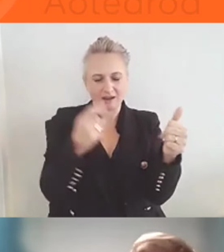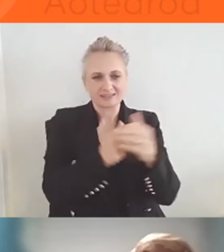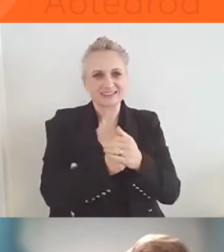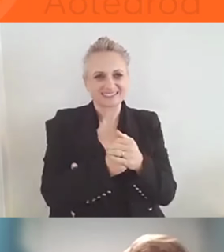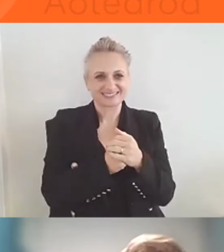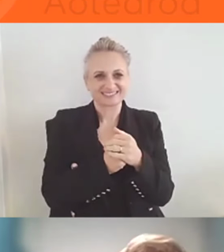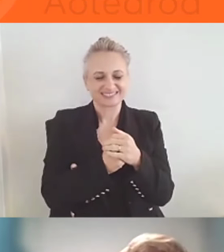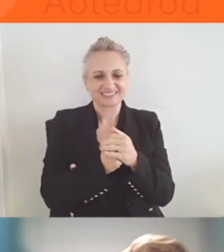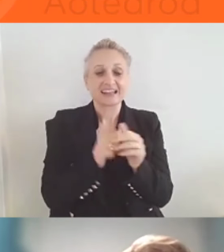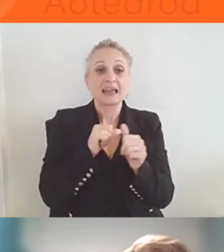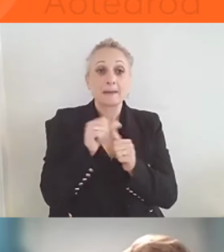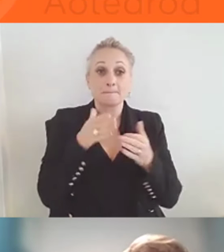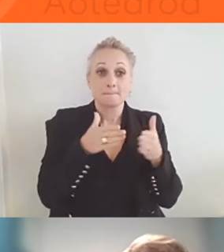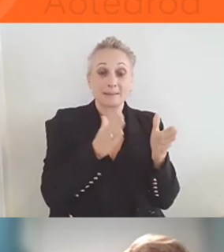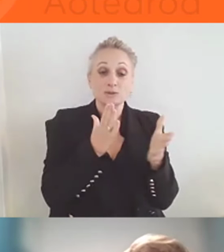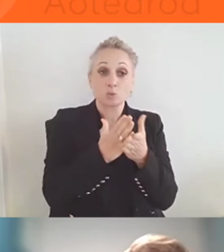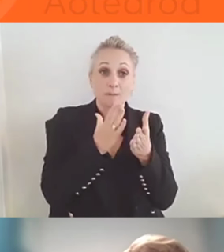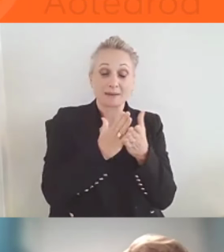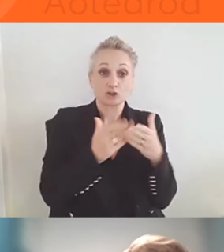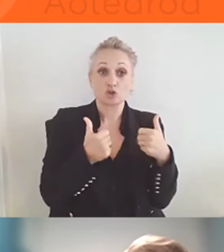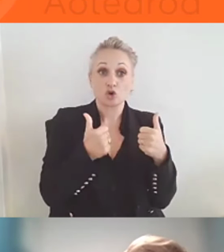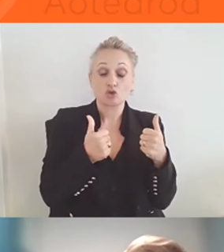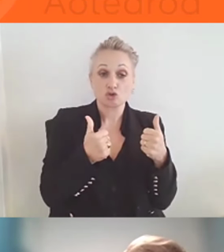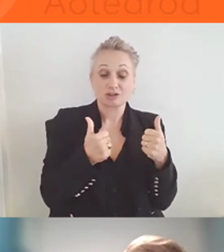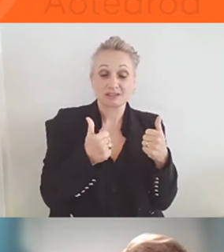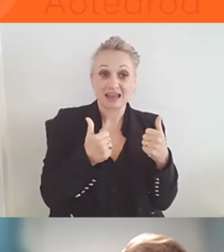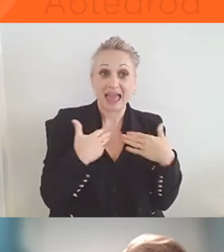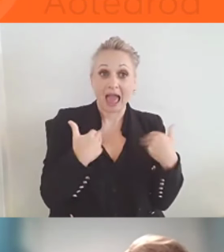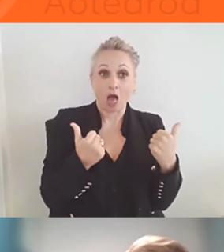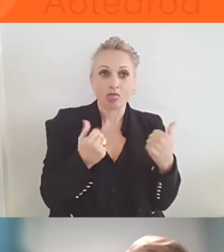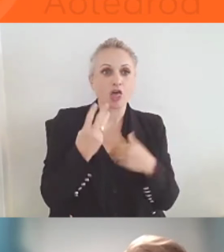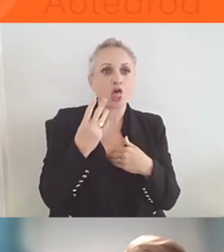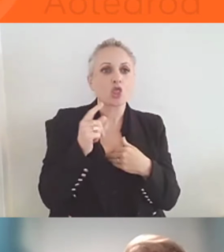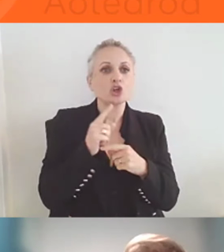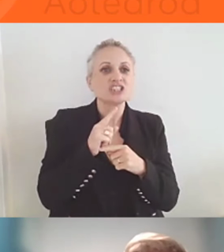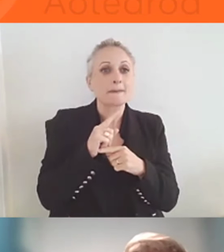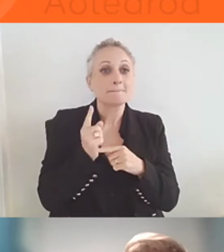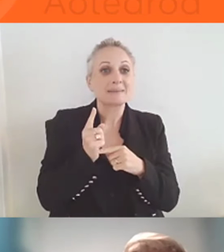good health is to get half an hour of exercise or more per day. And